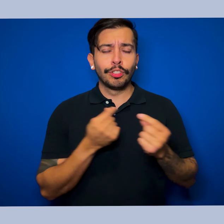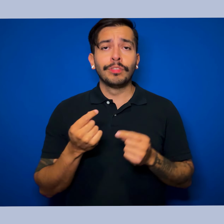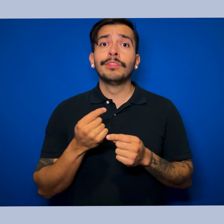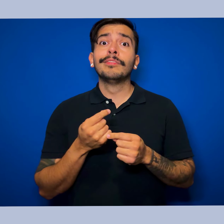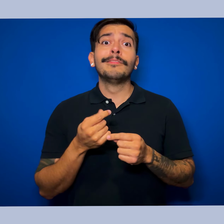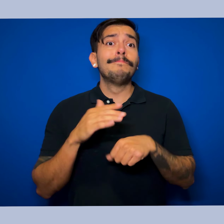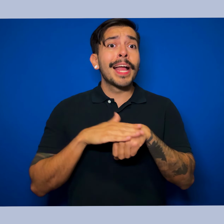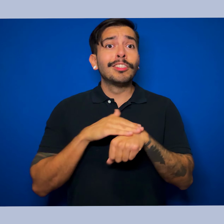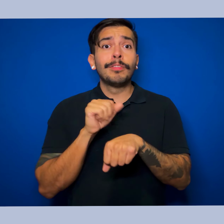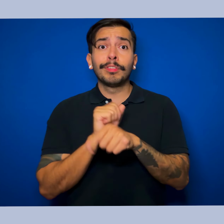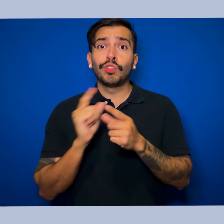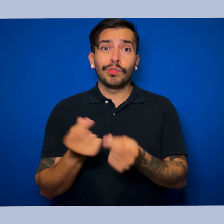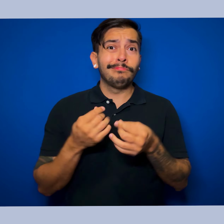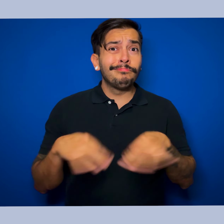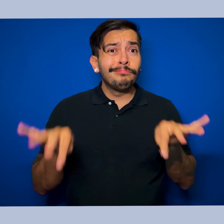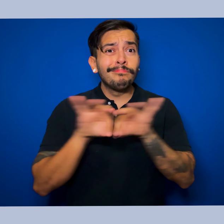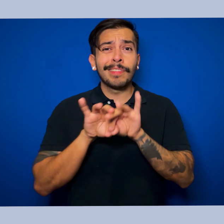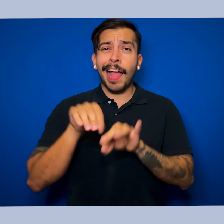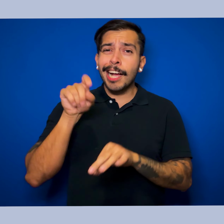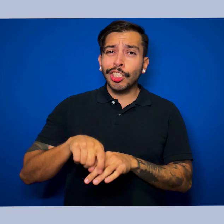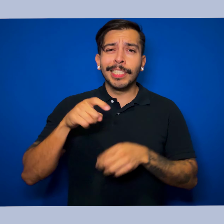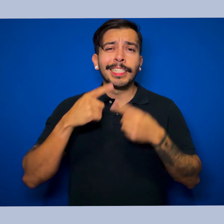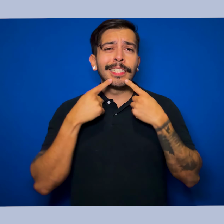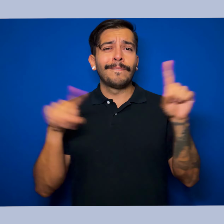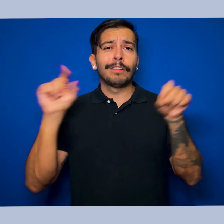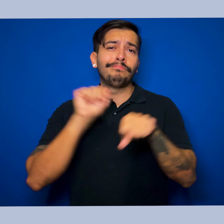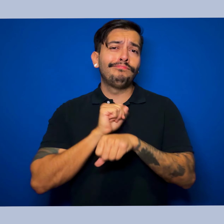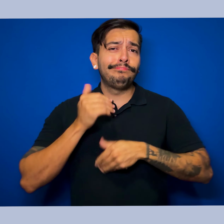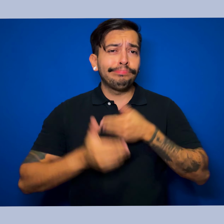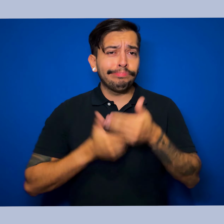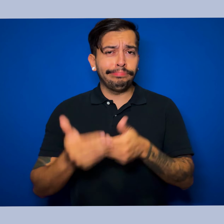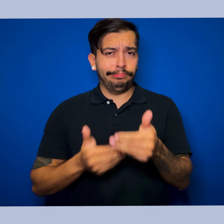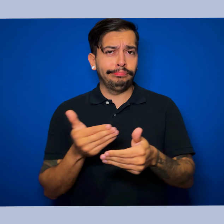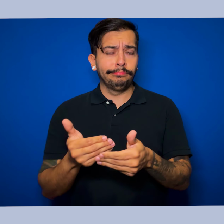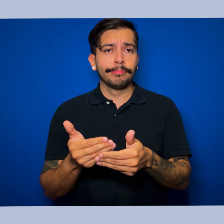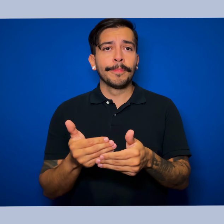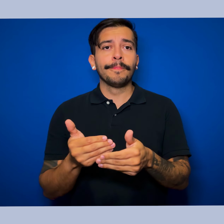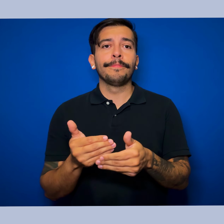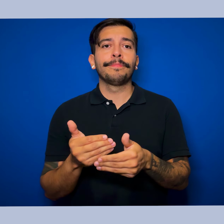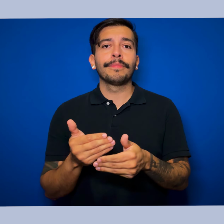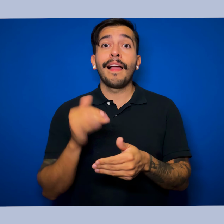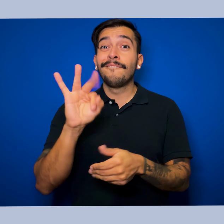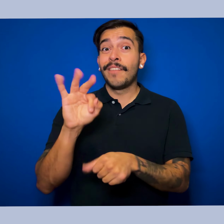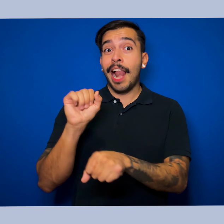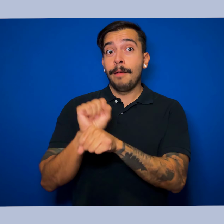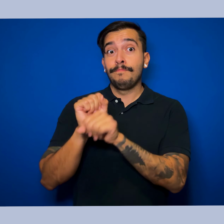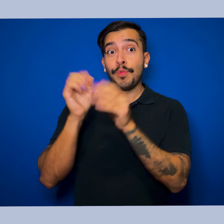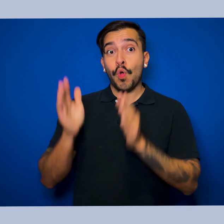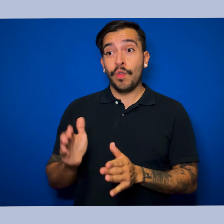The basic job duties that are critical and necessary to successfully do their job. If the employee's